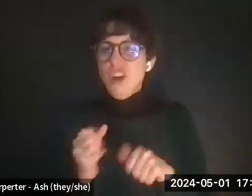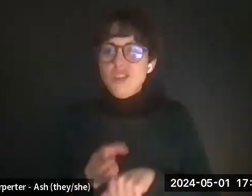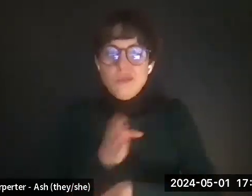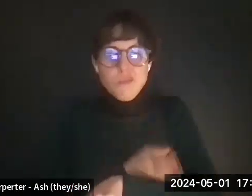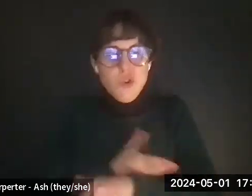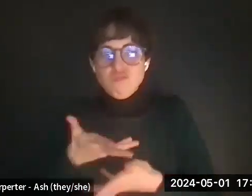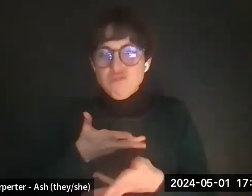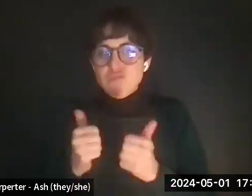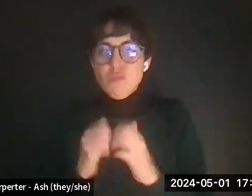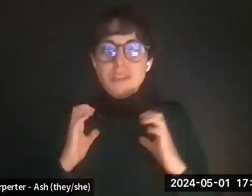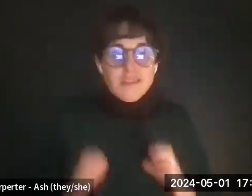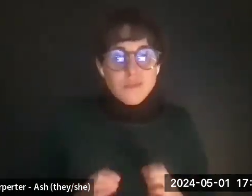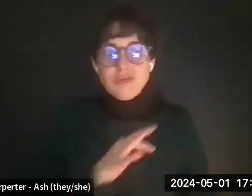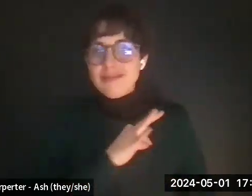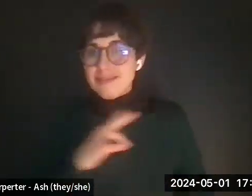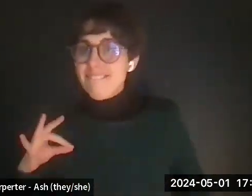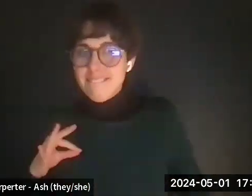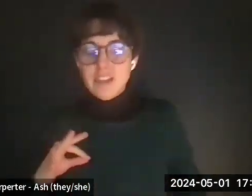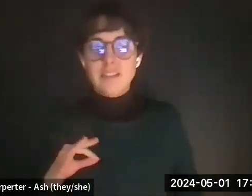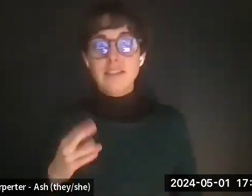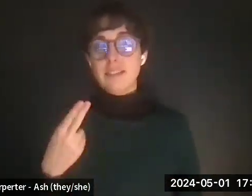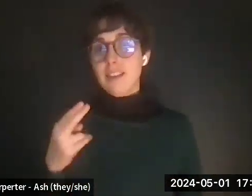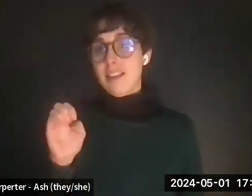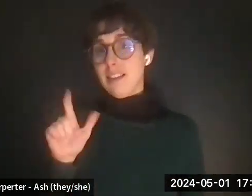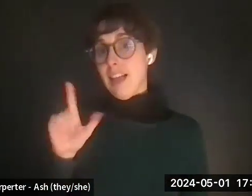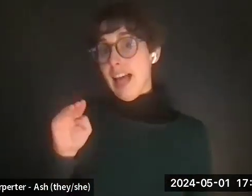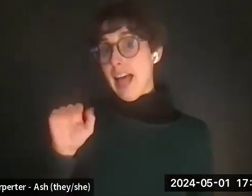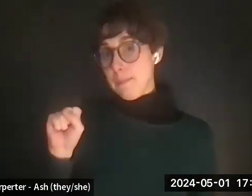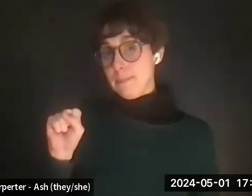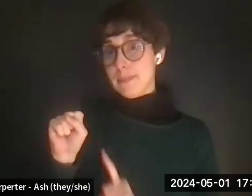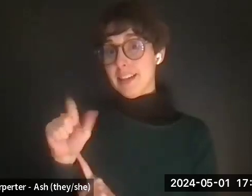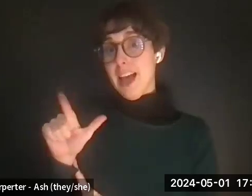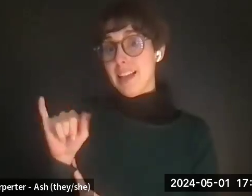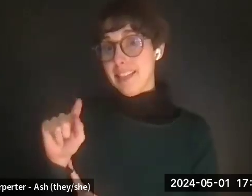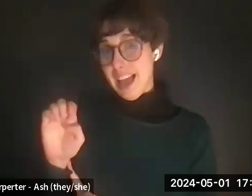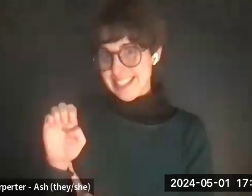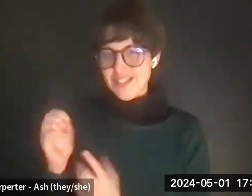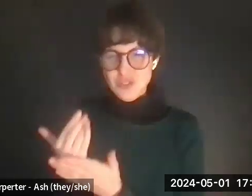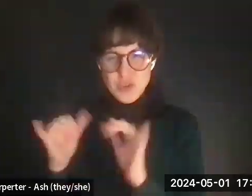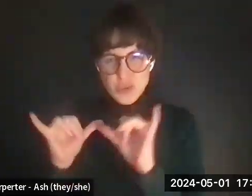With the new release of Helms Helms Light, the only folks who will see that will be people who are applying